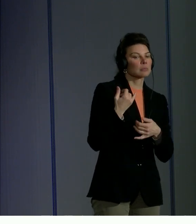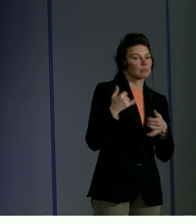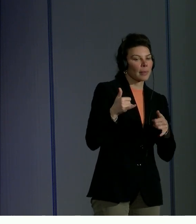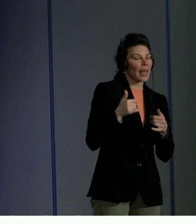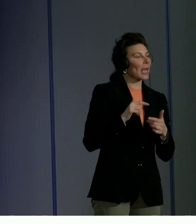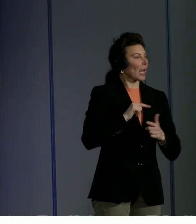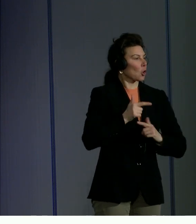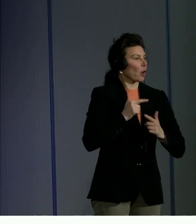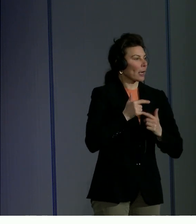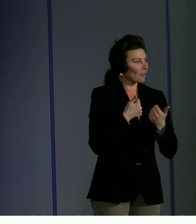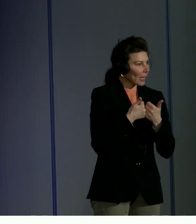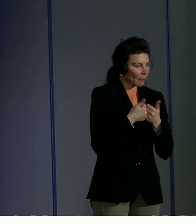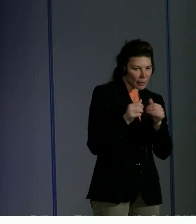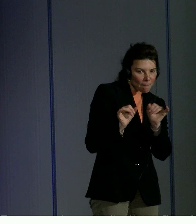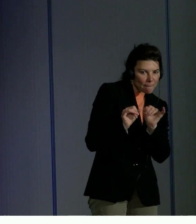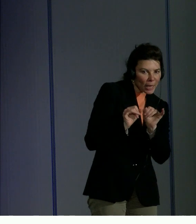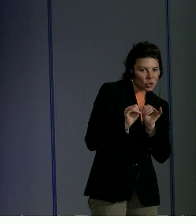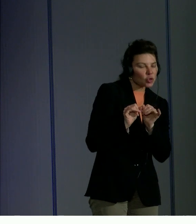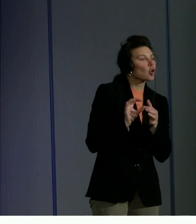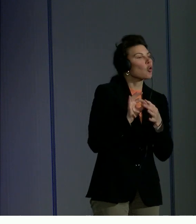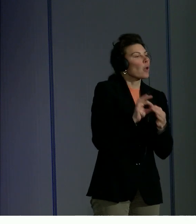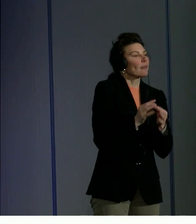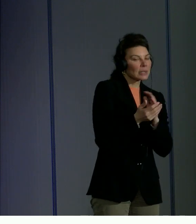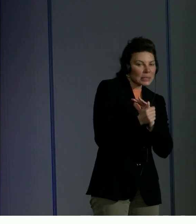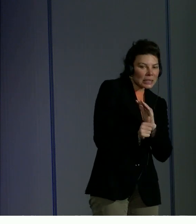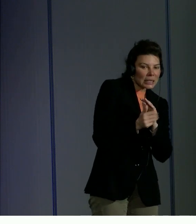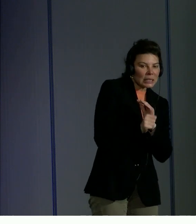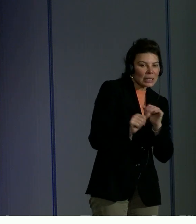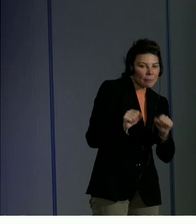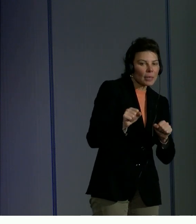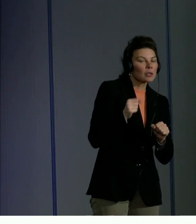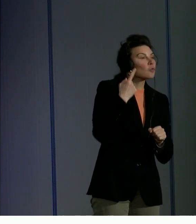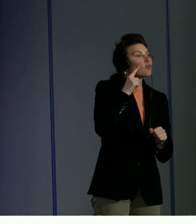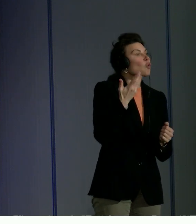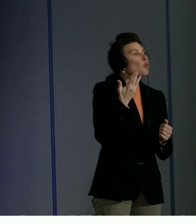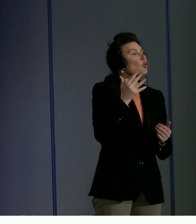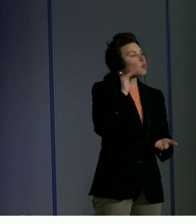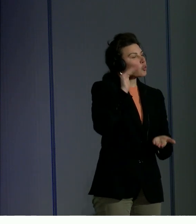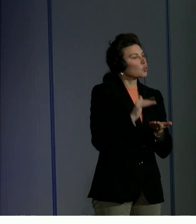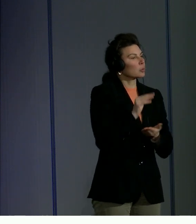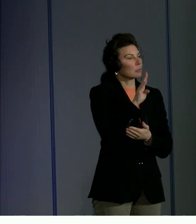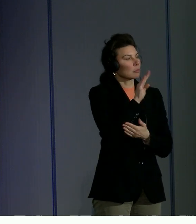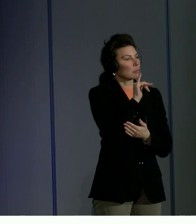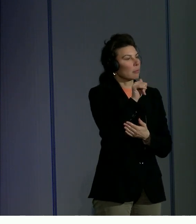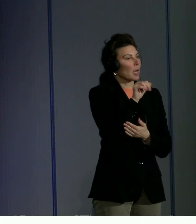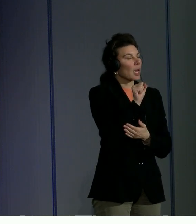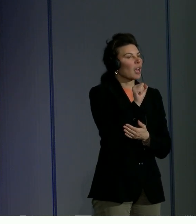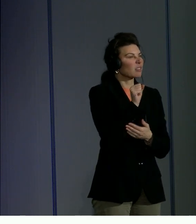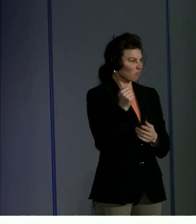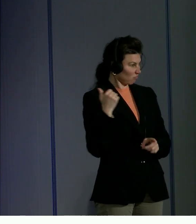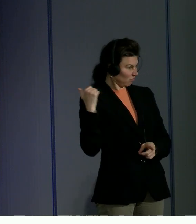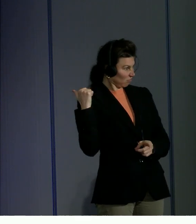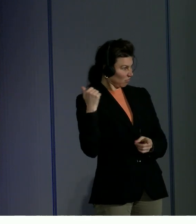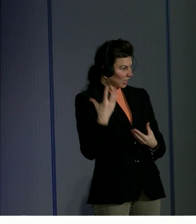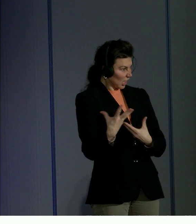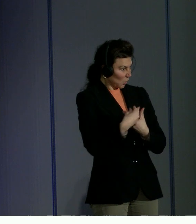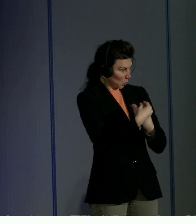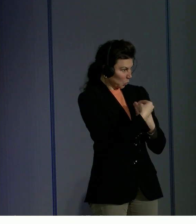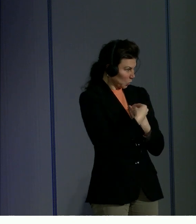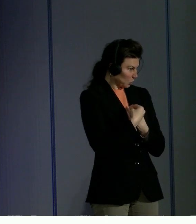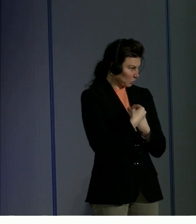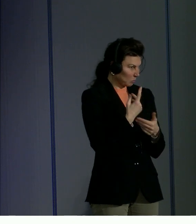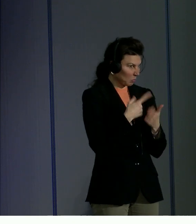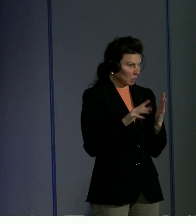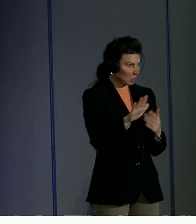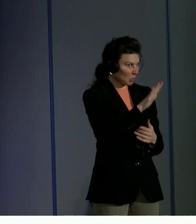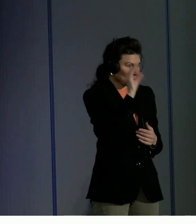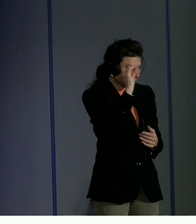relevant skills and abilities to reduce bias. How inclusive does this sound? Any thoughts